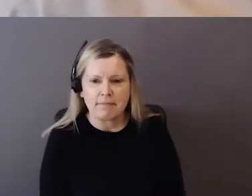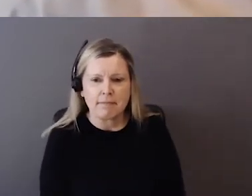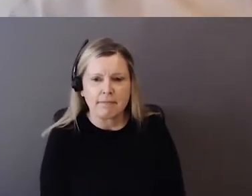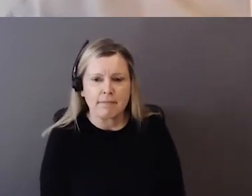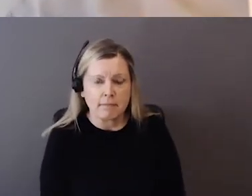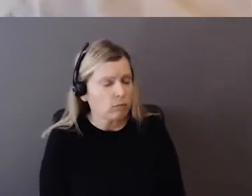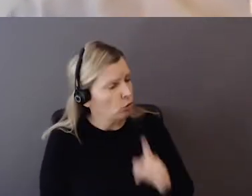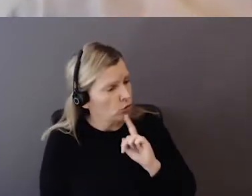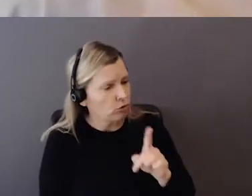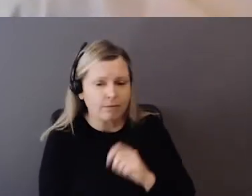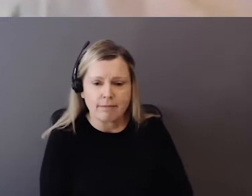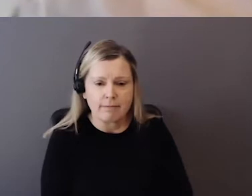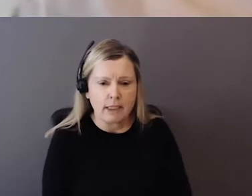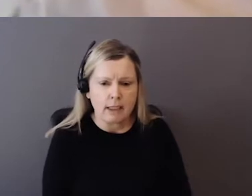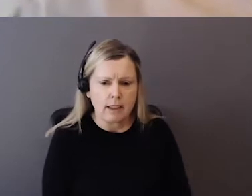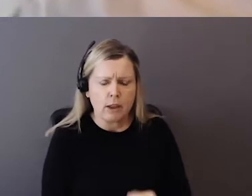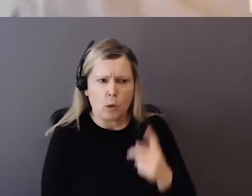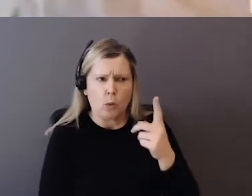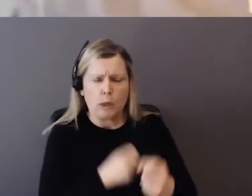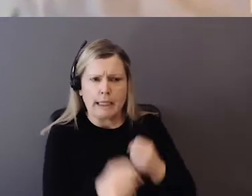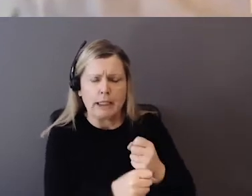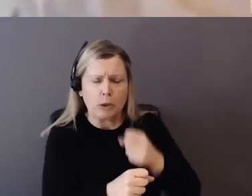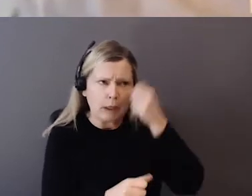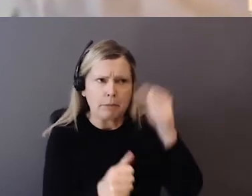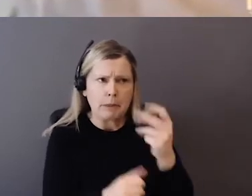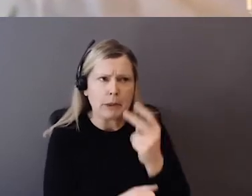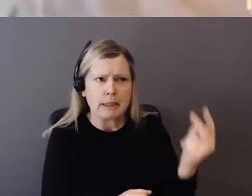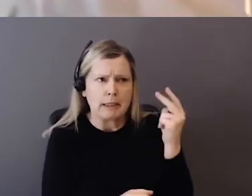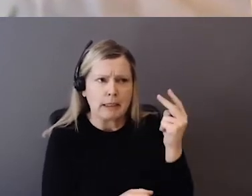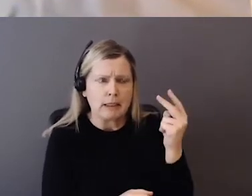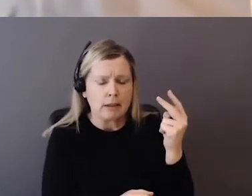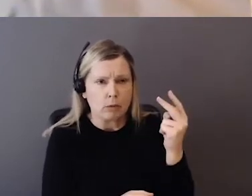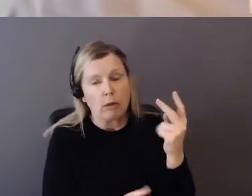Sure. So, there was one year in particular, well, the only time I've ever actually been off work,